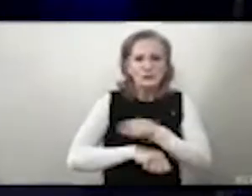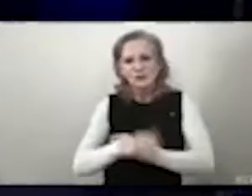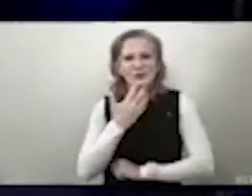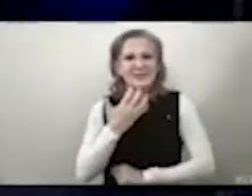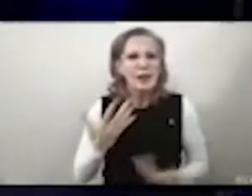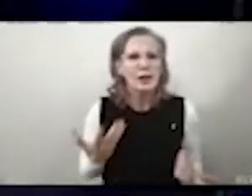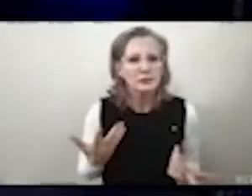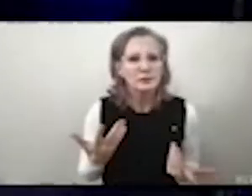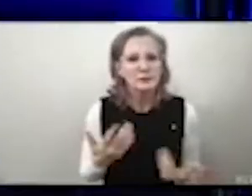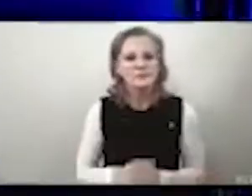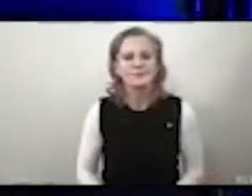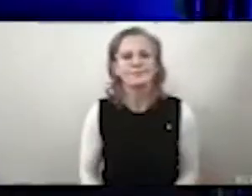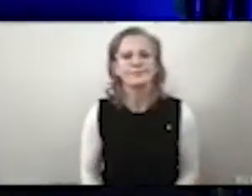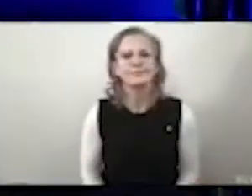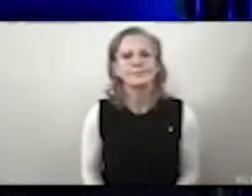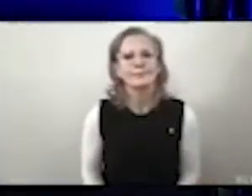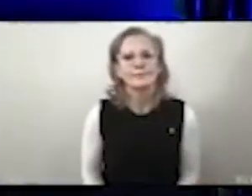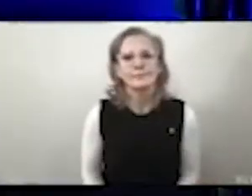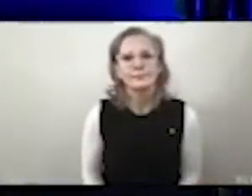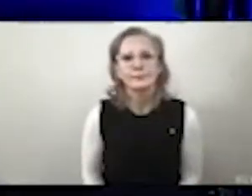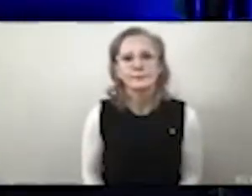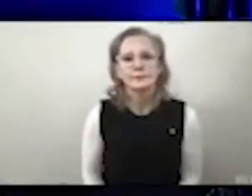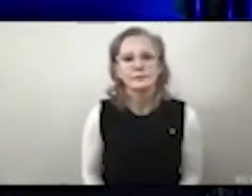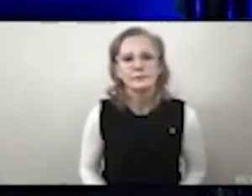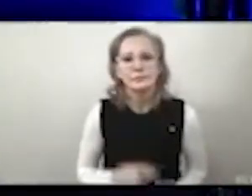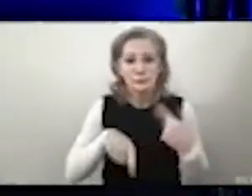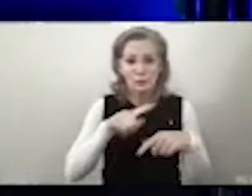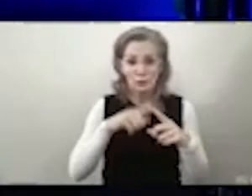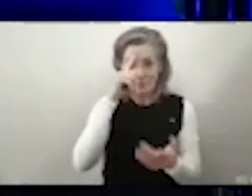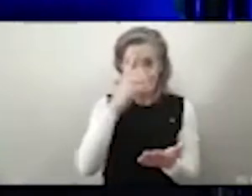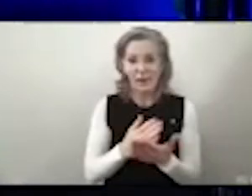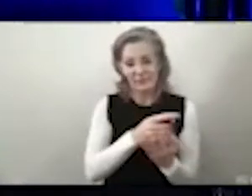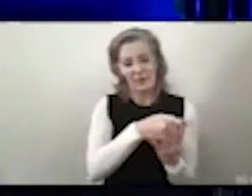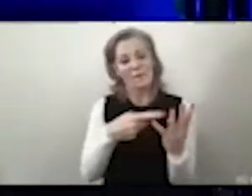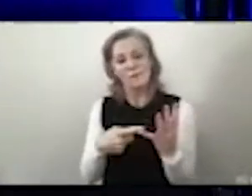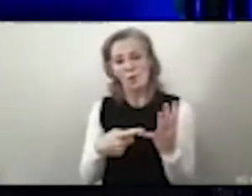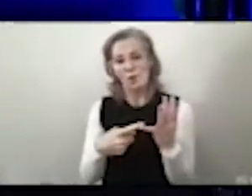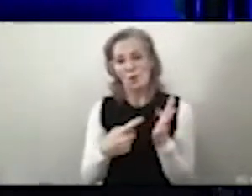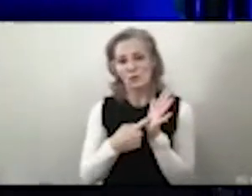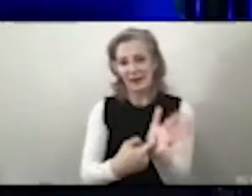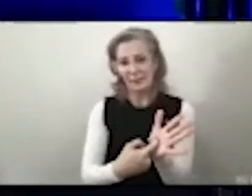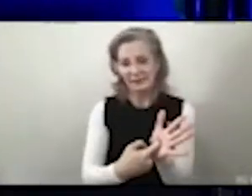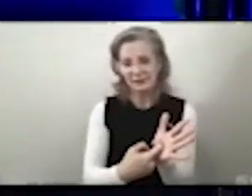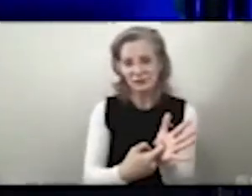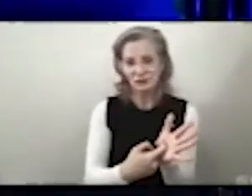We believe that these four recommendations around delivering change, better engaging people in